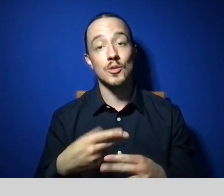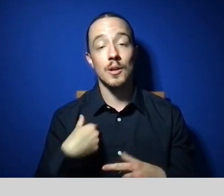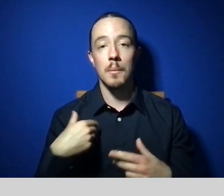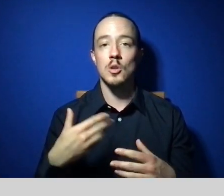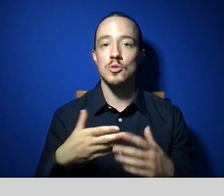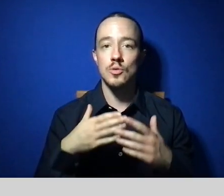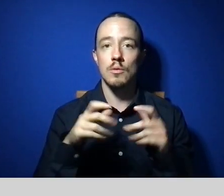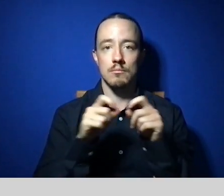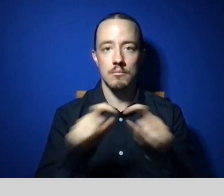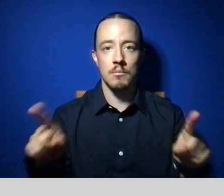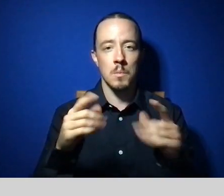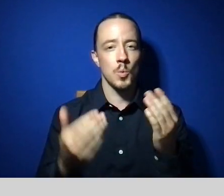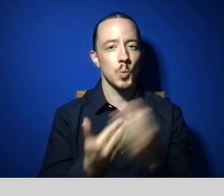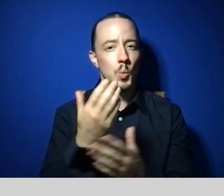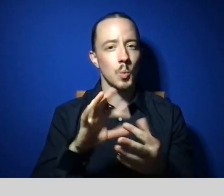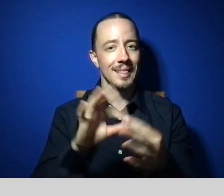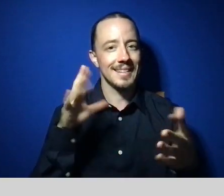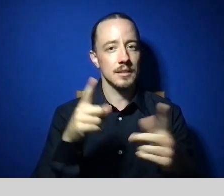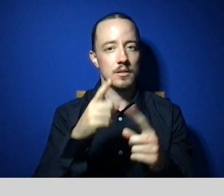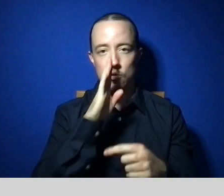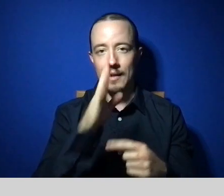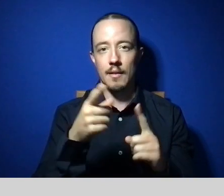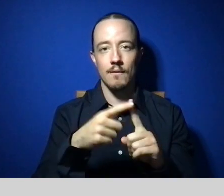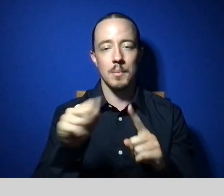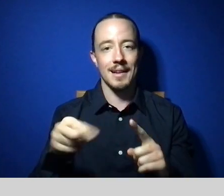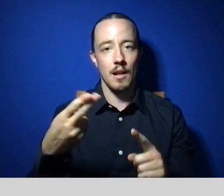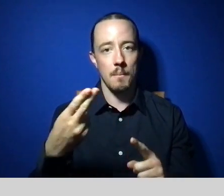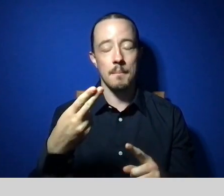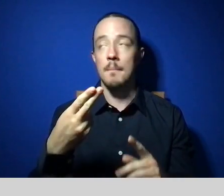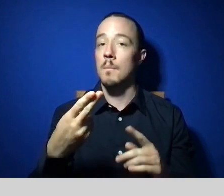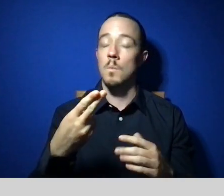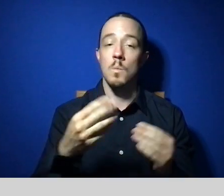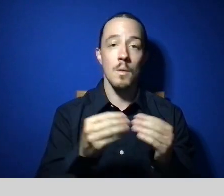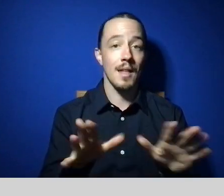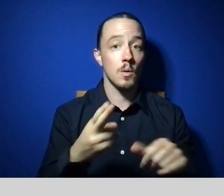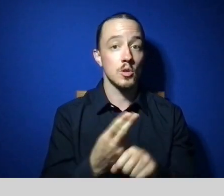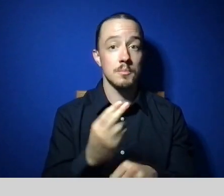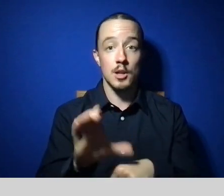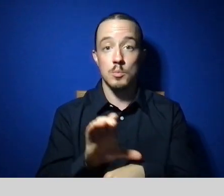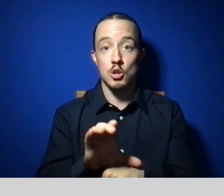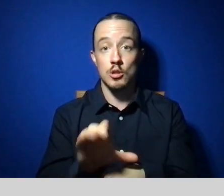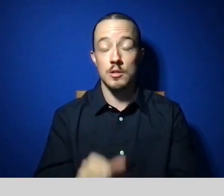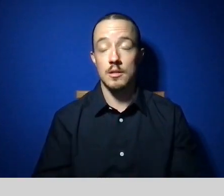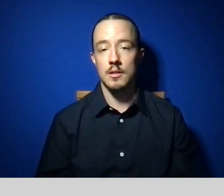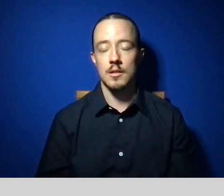from GitHub and without running anything on my computer at all. Where I'm going to do this is by creating